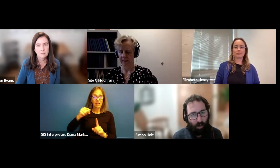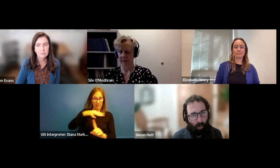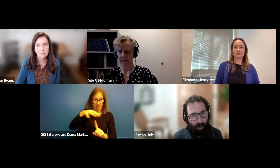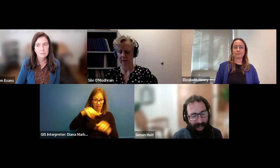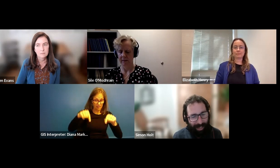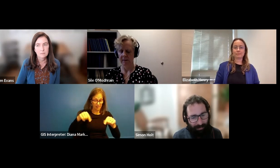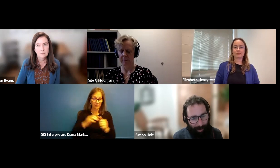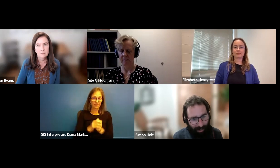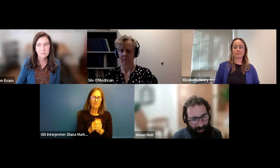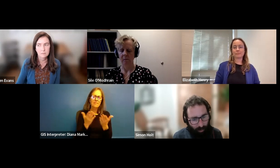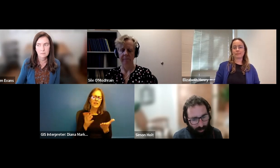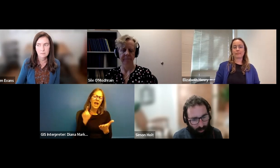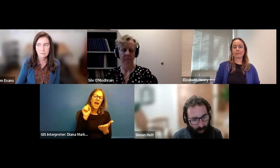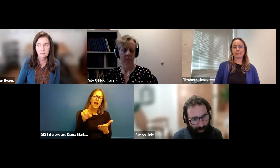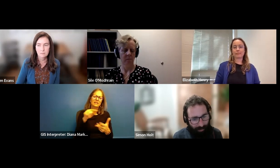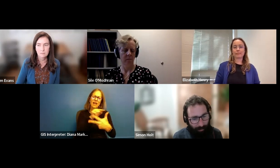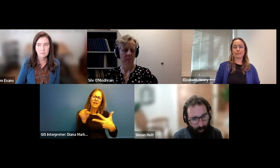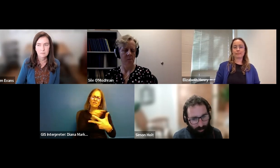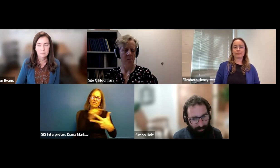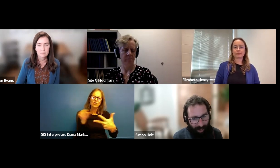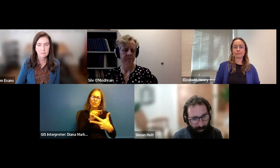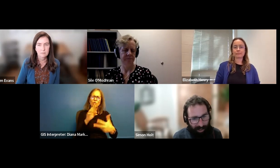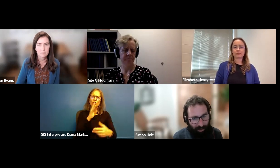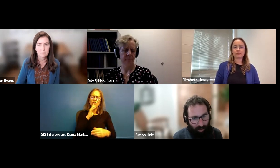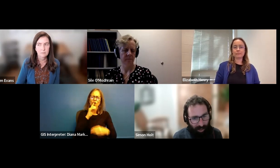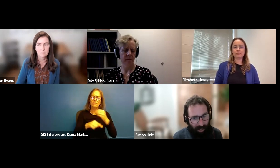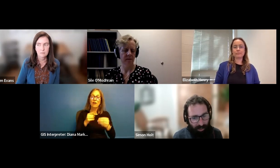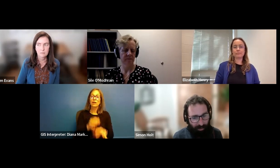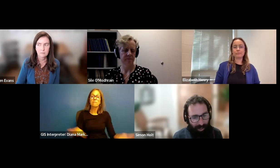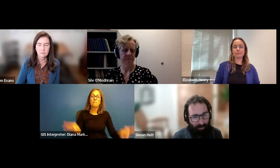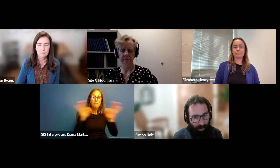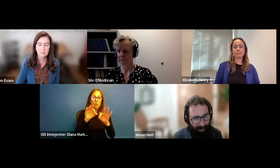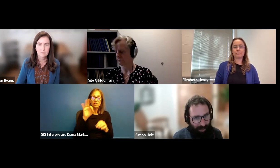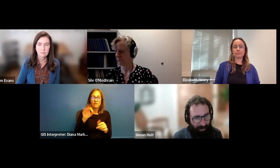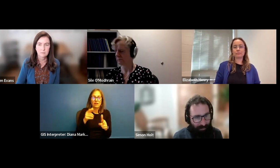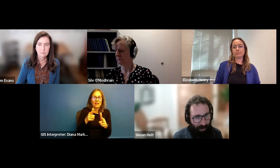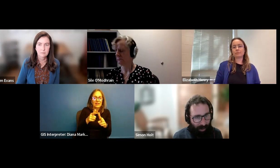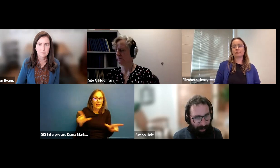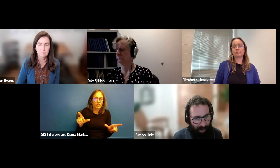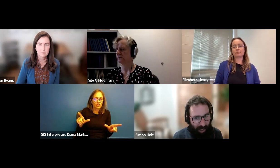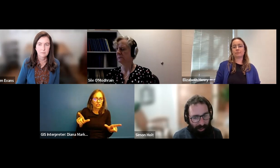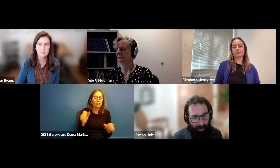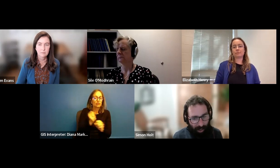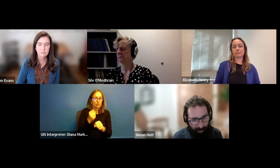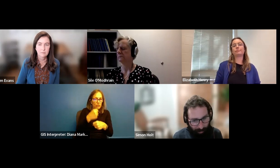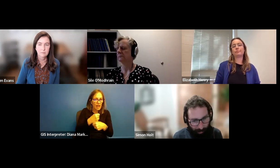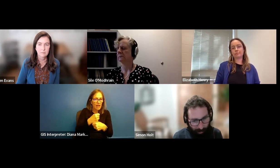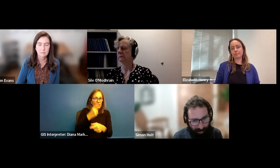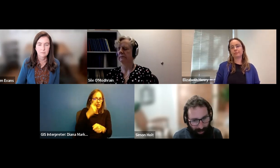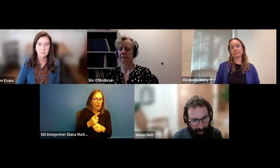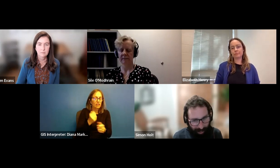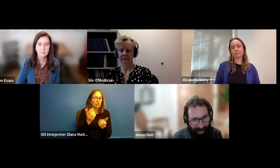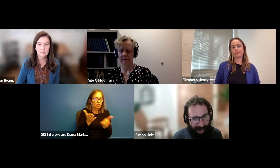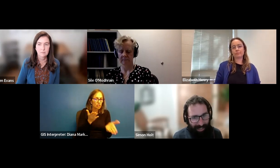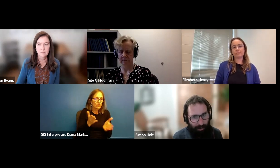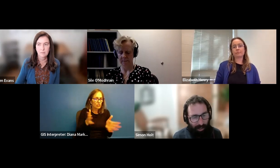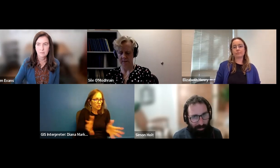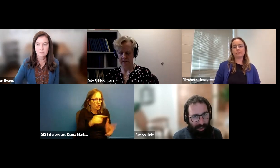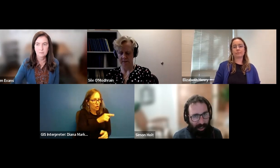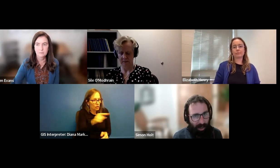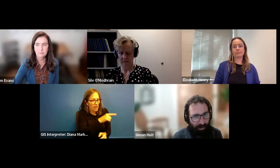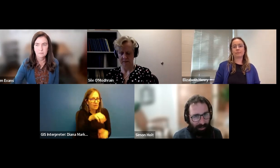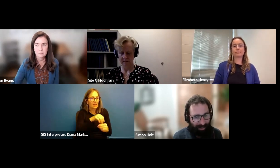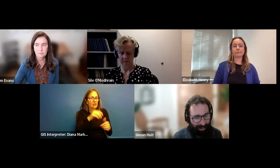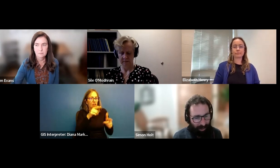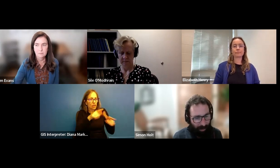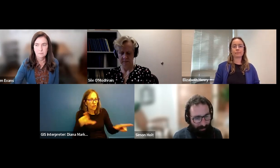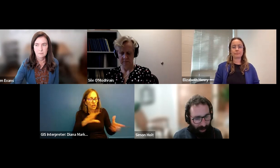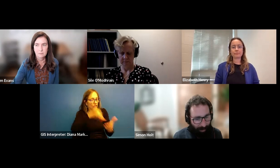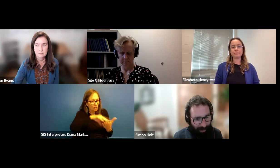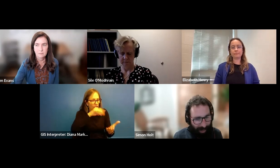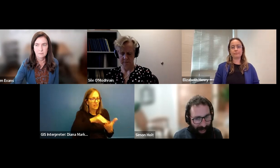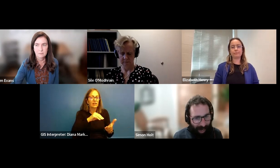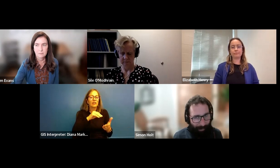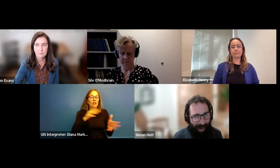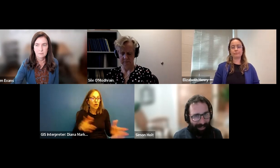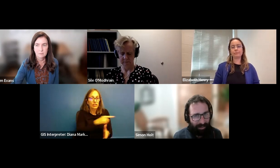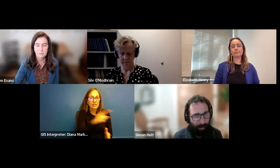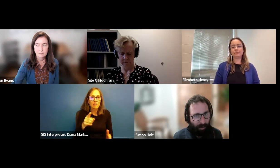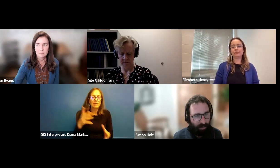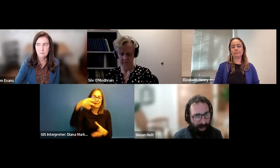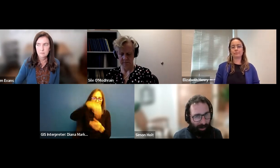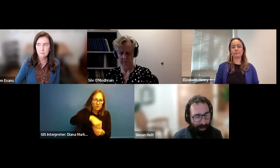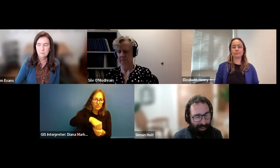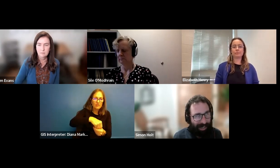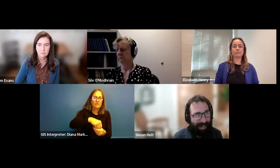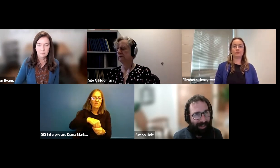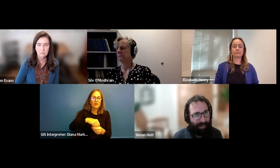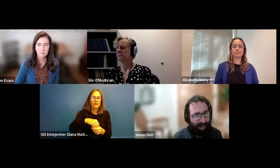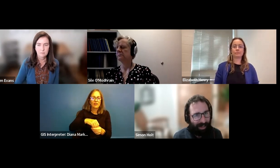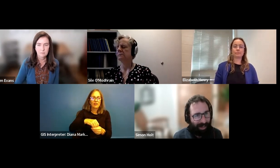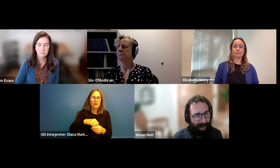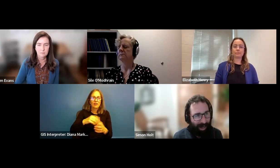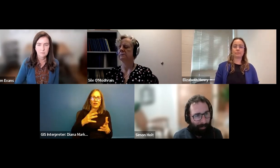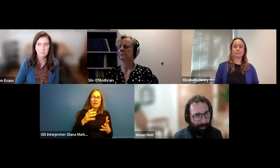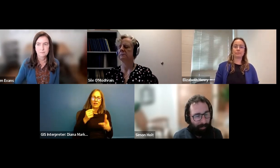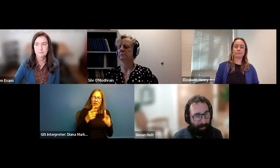Simon Holt: Would any of the panelists want to talk about the importance of language in order to create the right service environment to encourage people in their learning, and to encourage an inclusive, accessible environment. Um, as opposed to language that um